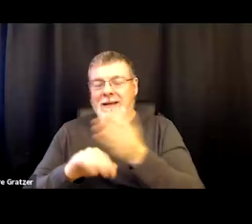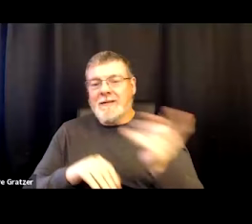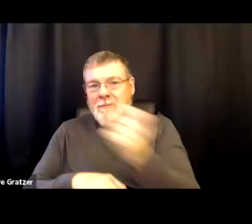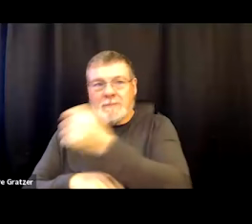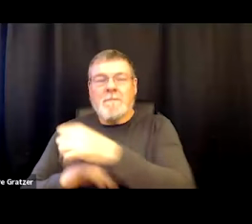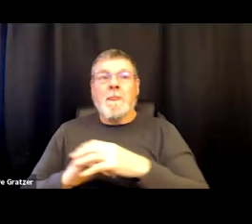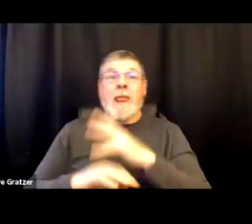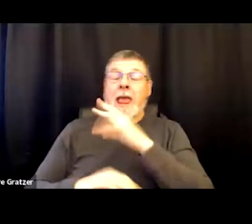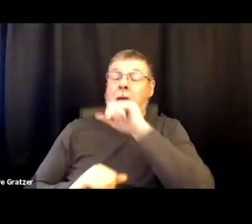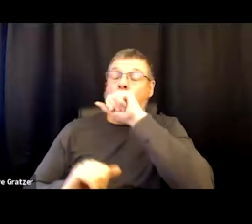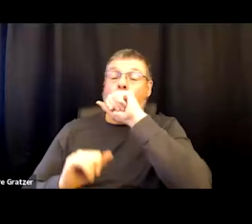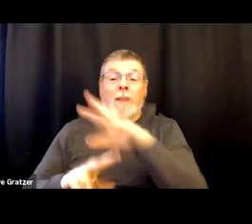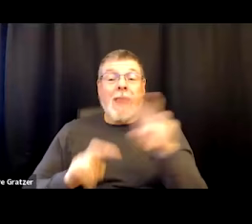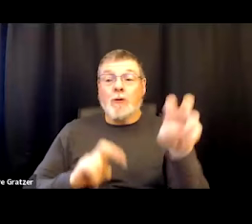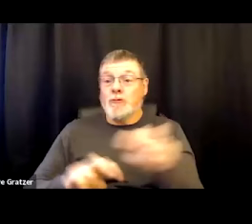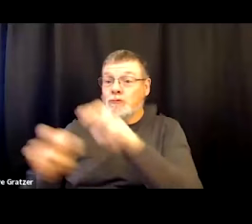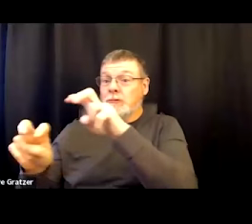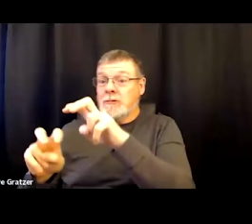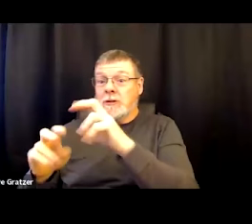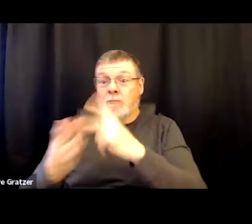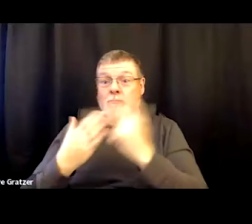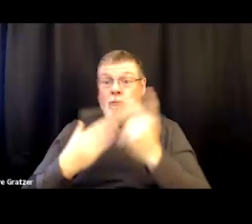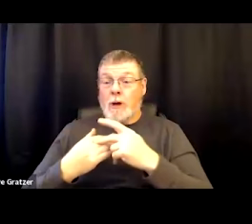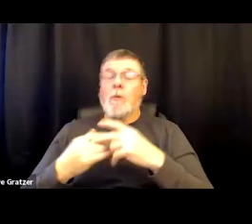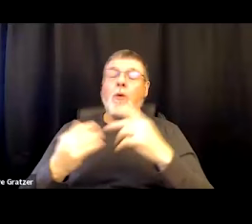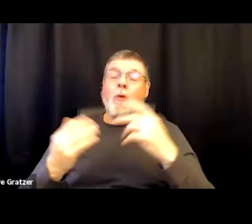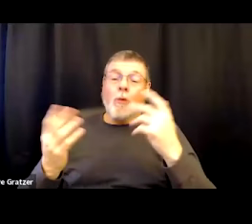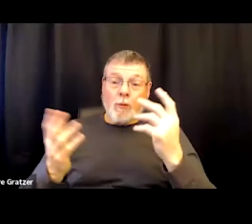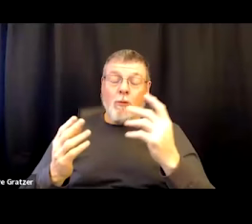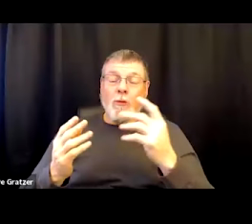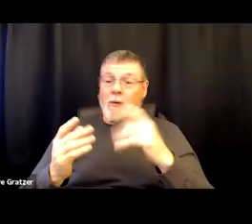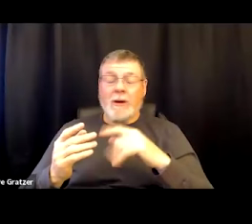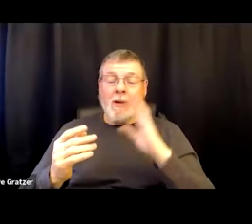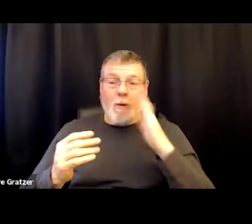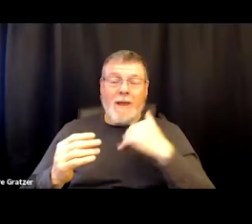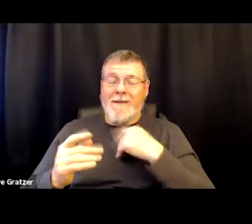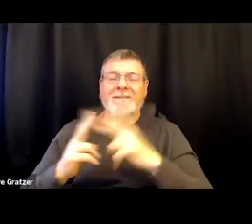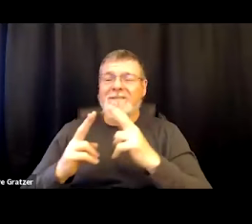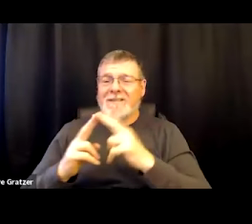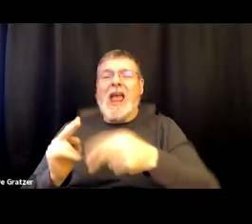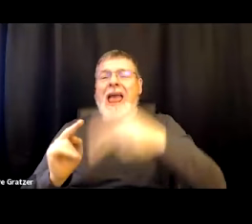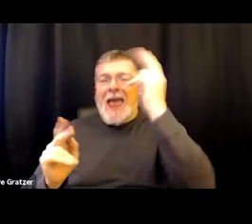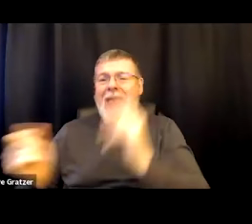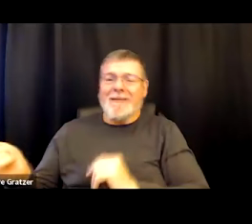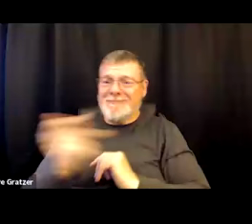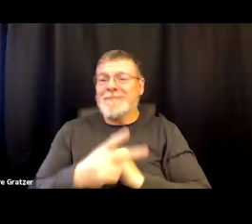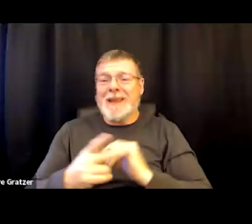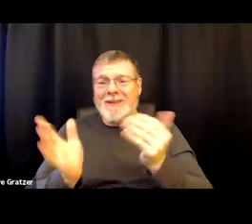and without transition programs with reentry services, we have extremely high recidivism rates, particularly for those